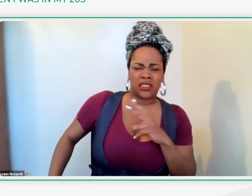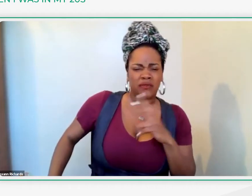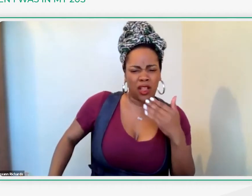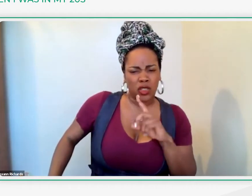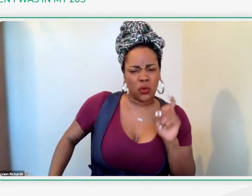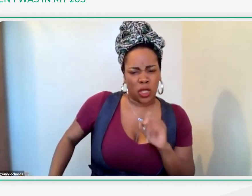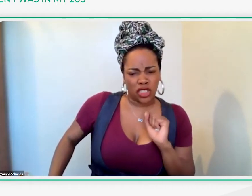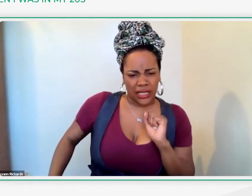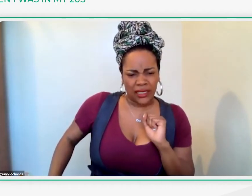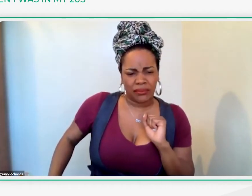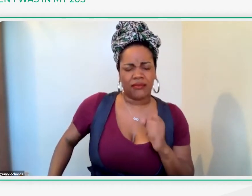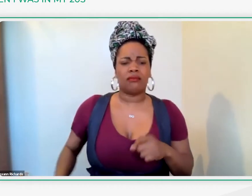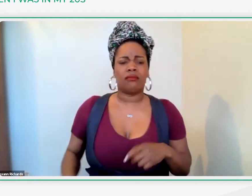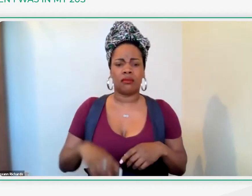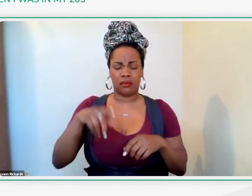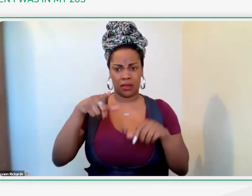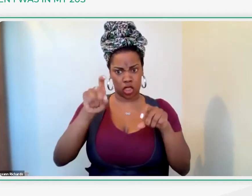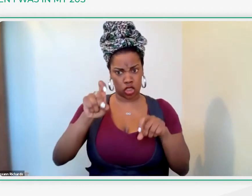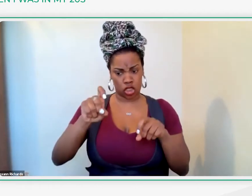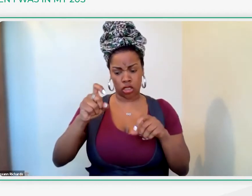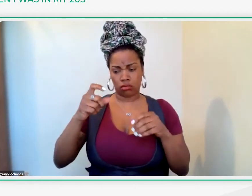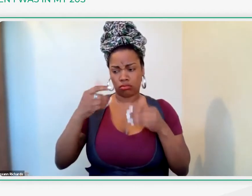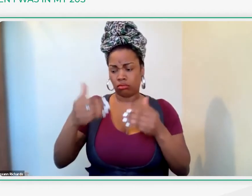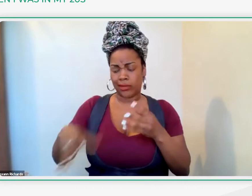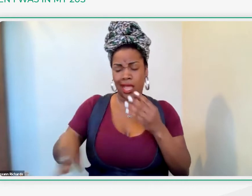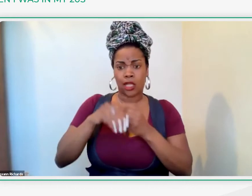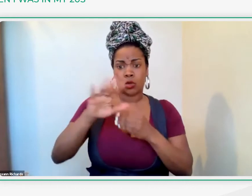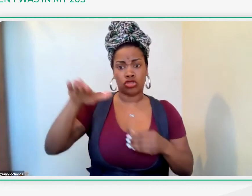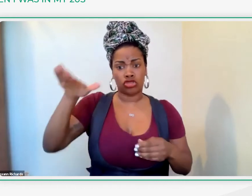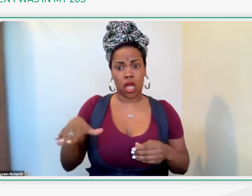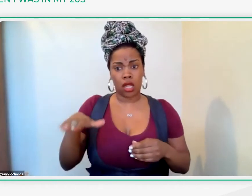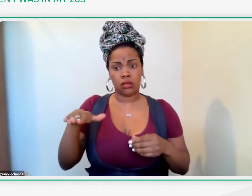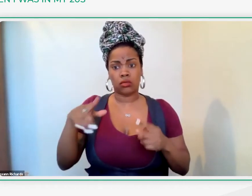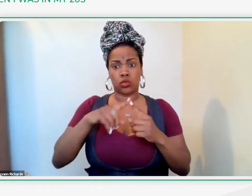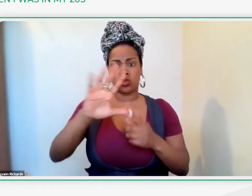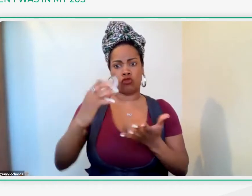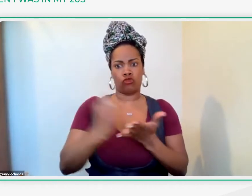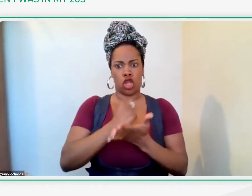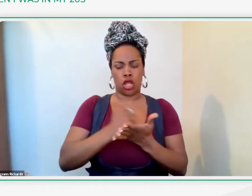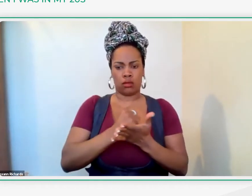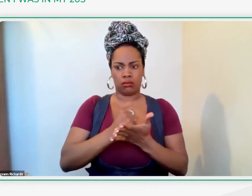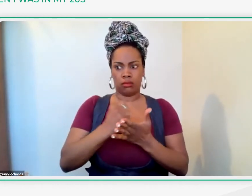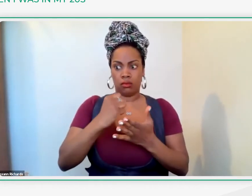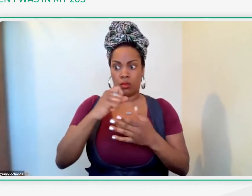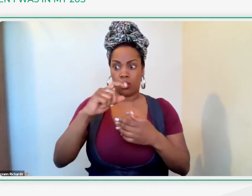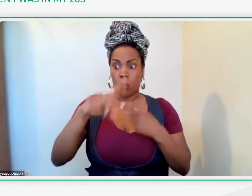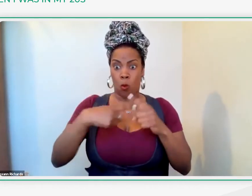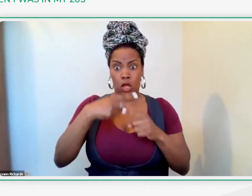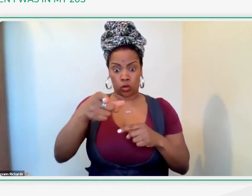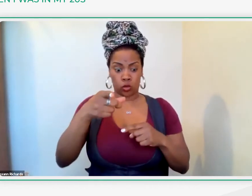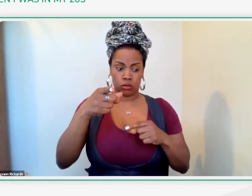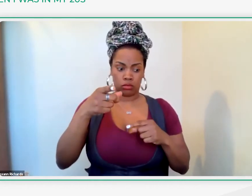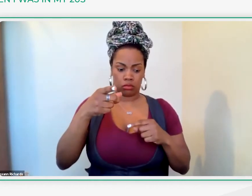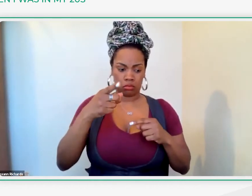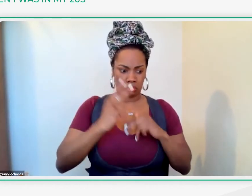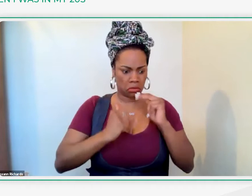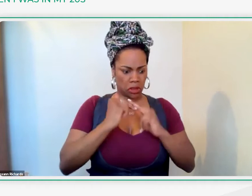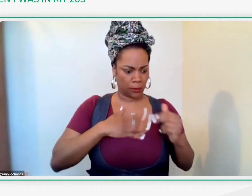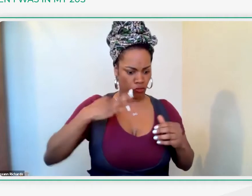I've had people ask this very important question: Should you add a child as an authorized user